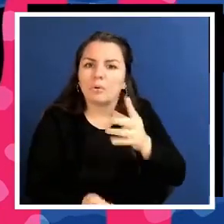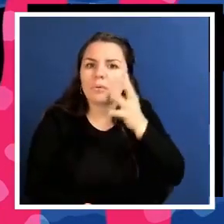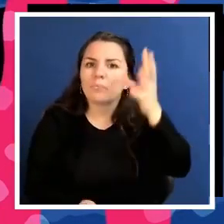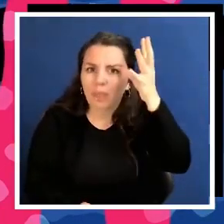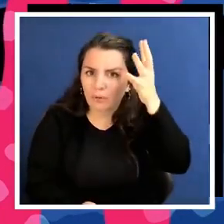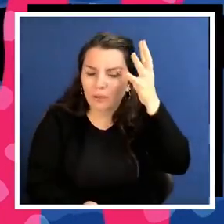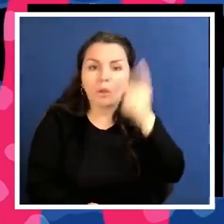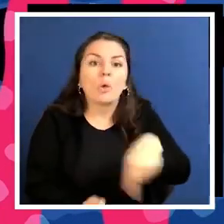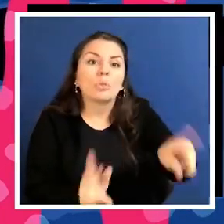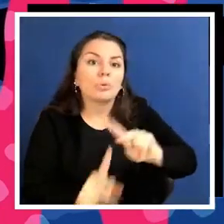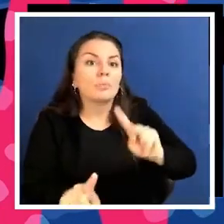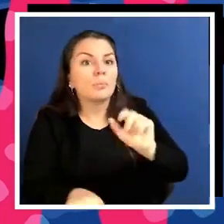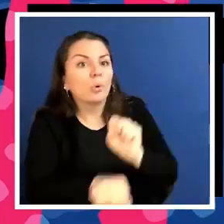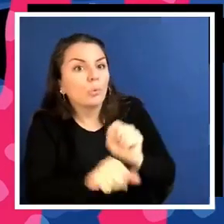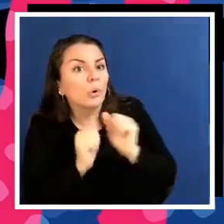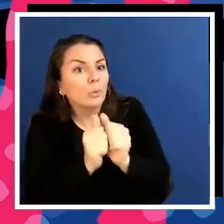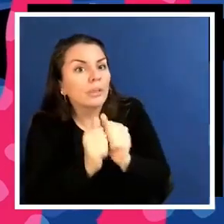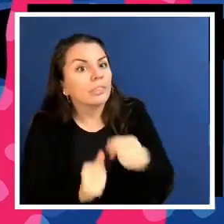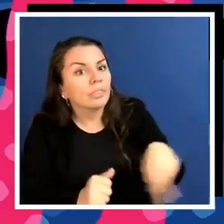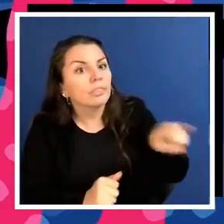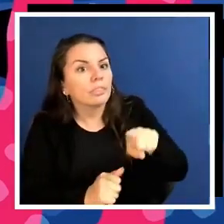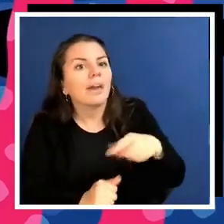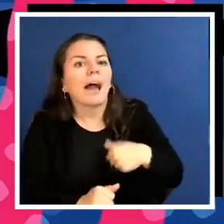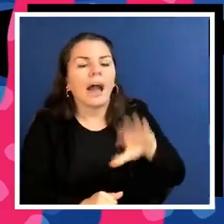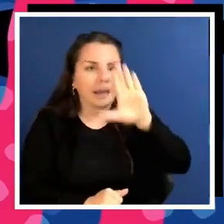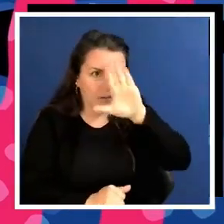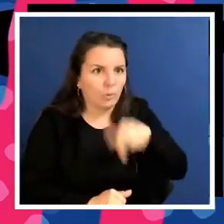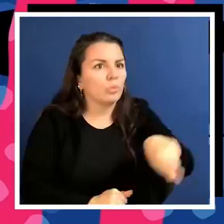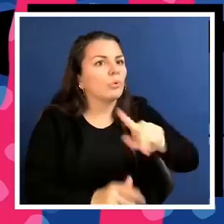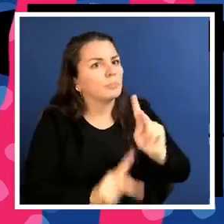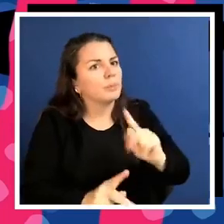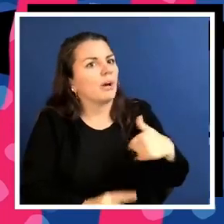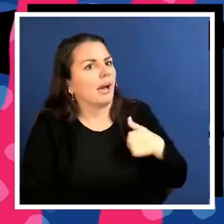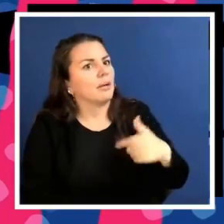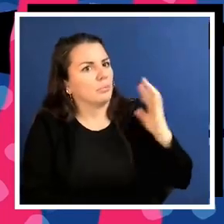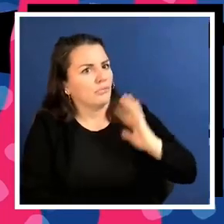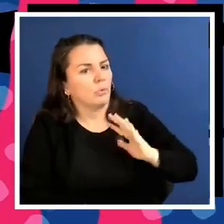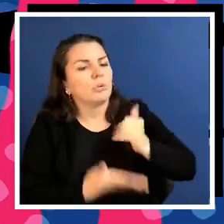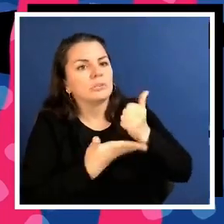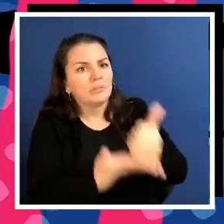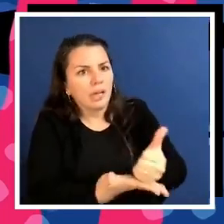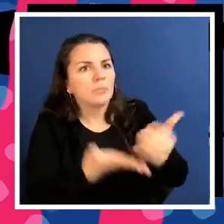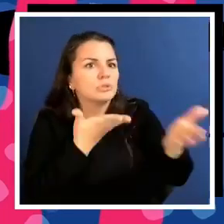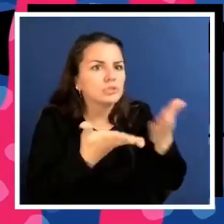MAJORITY WE HAVE A GUARANTEED INCOME FOR PARENTS. IT'S A GREAT FIRST STEP.